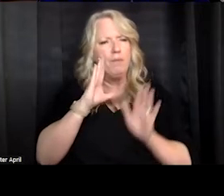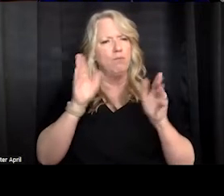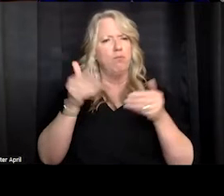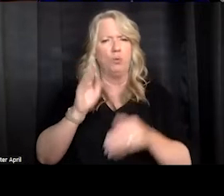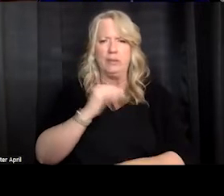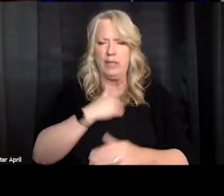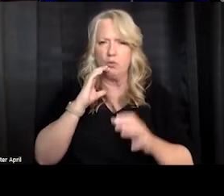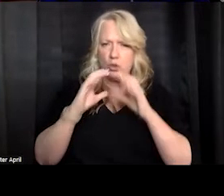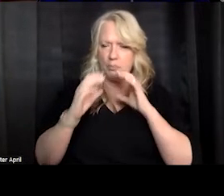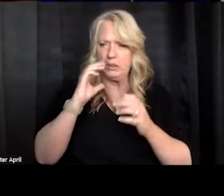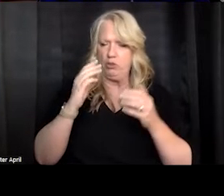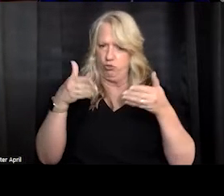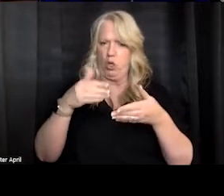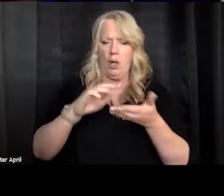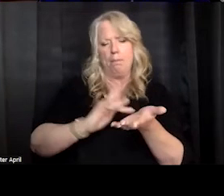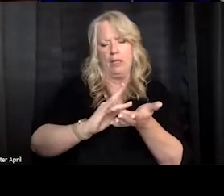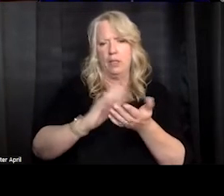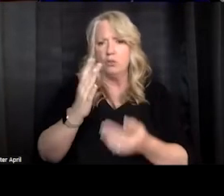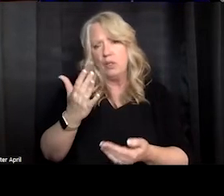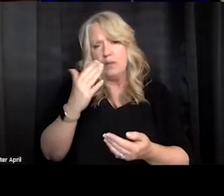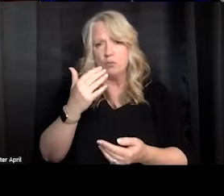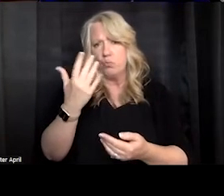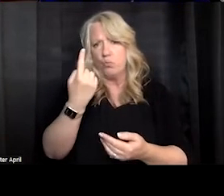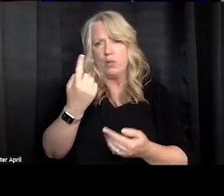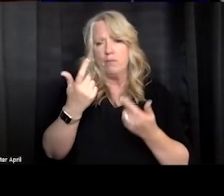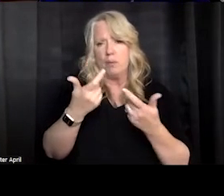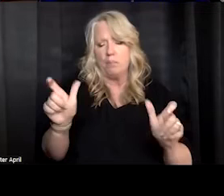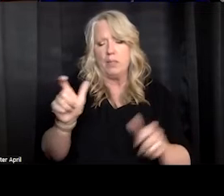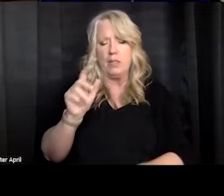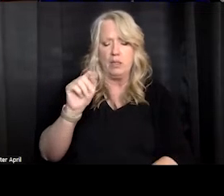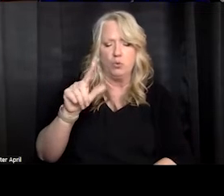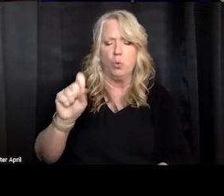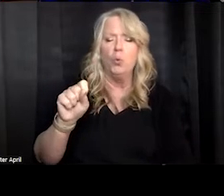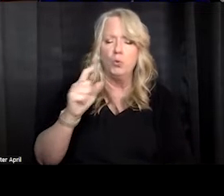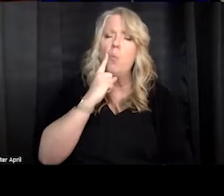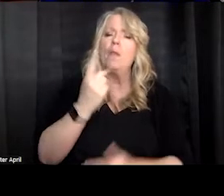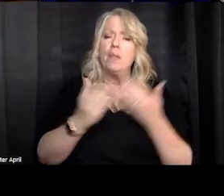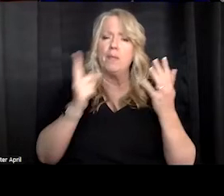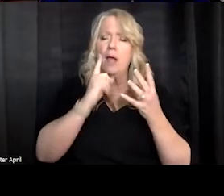THAT I WILL MENTION. IN OUR -- WE FOCUSED OUR CONVERSATION A LOT ON MEDICATION. AS THE IT SHOULD,